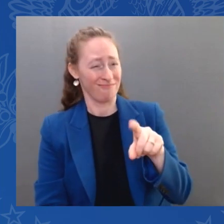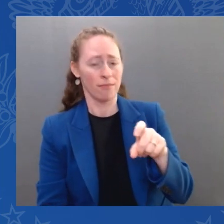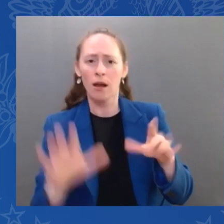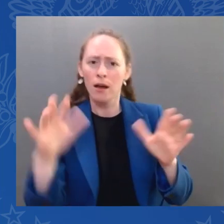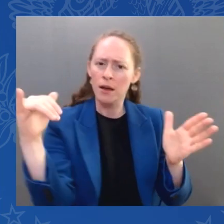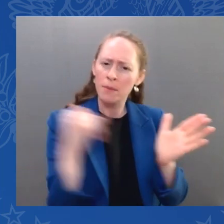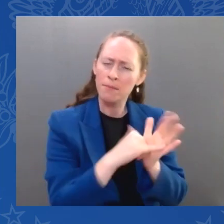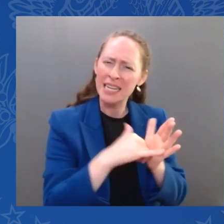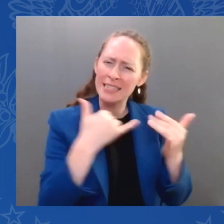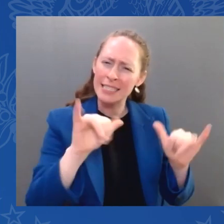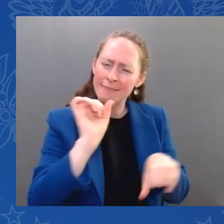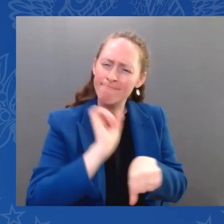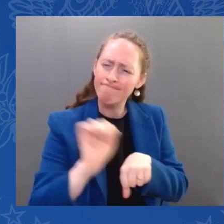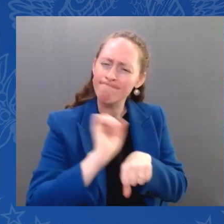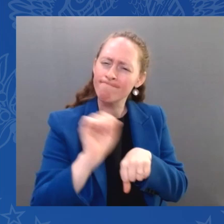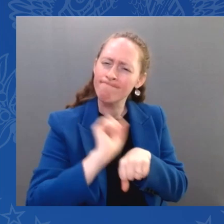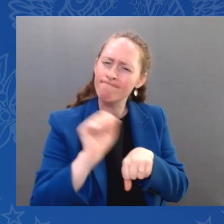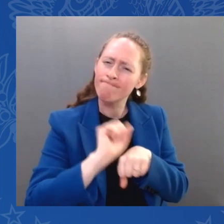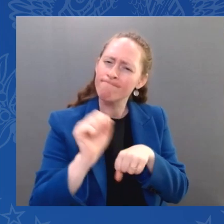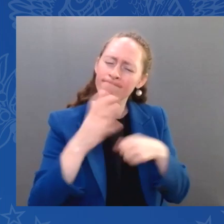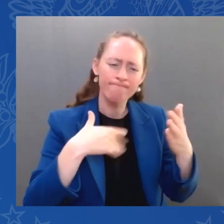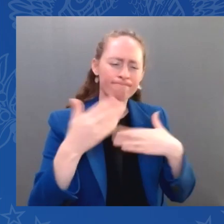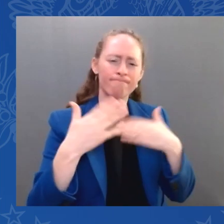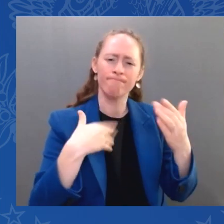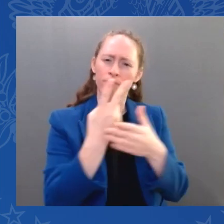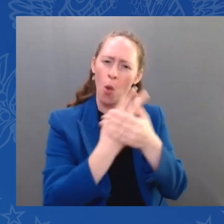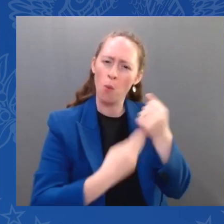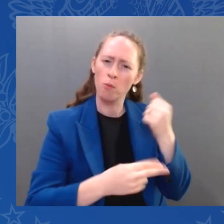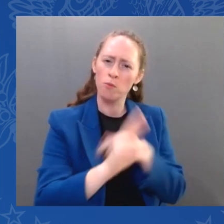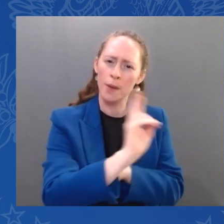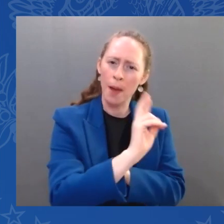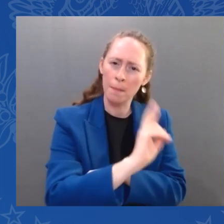and the product of that work will make our communities safer.